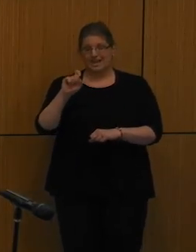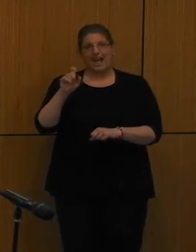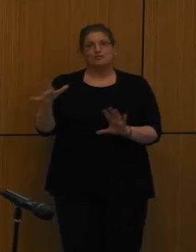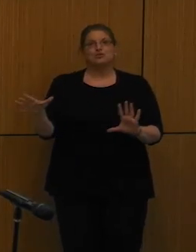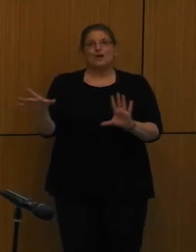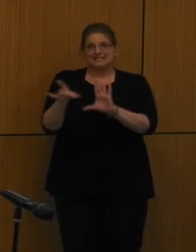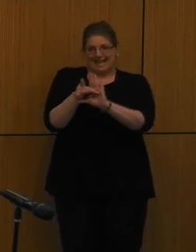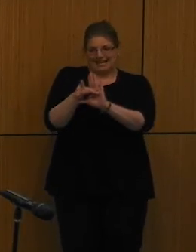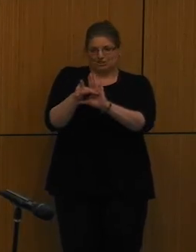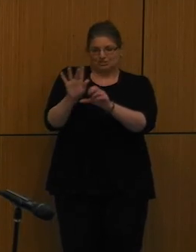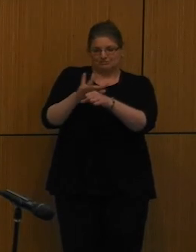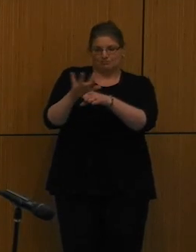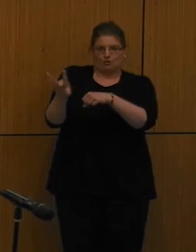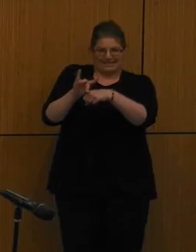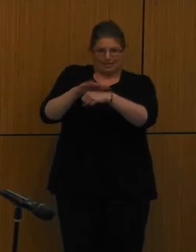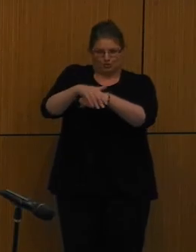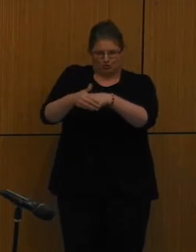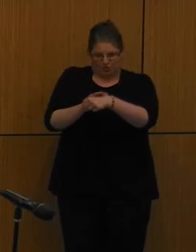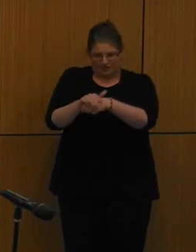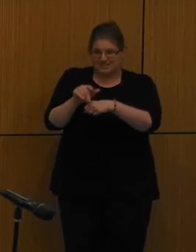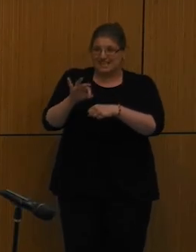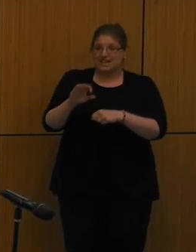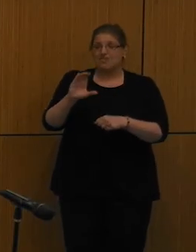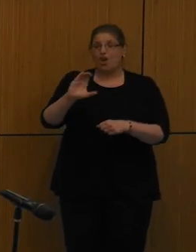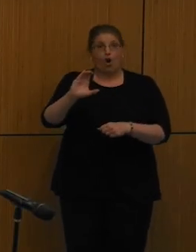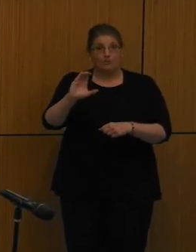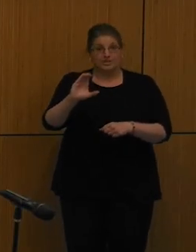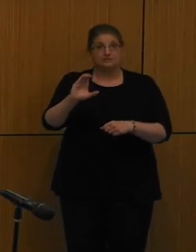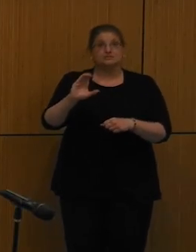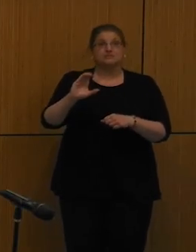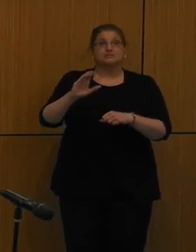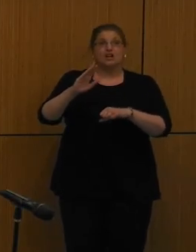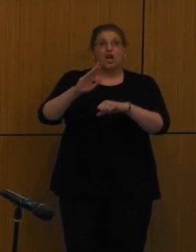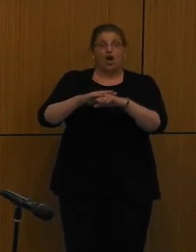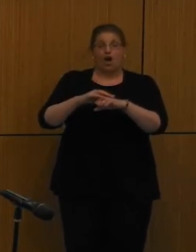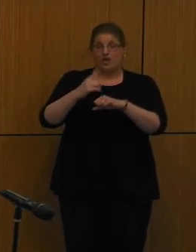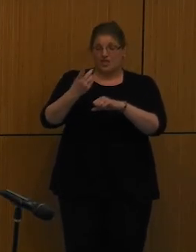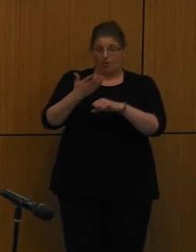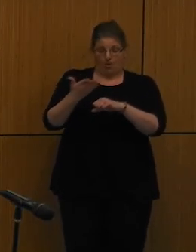If the carbon and all the food is really just on that particle, that's where they're going to grow.